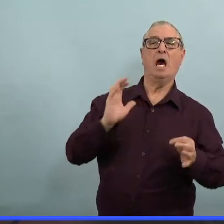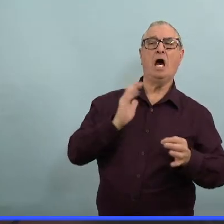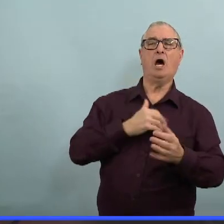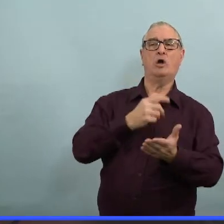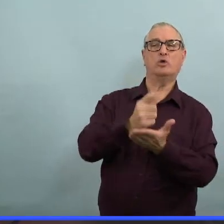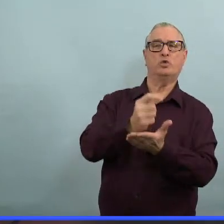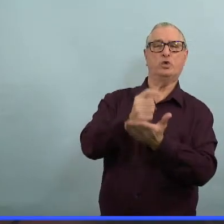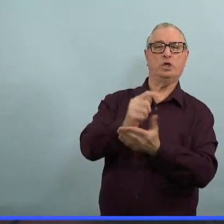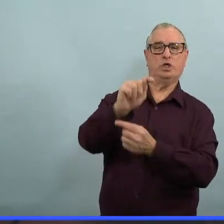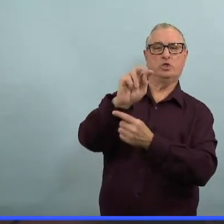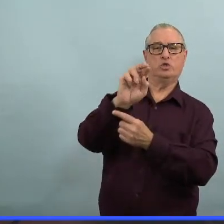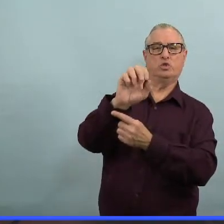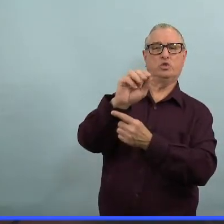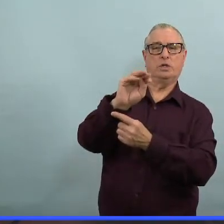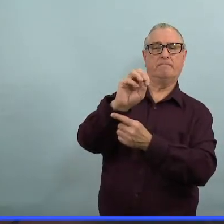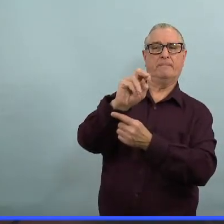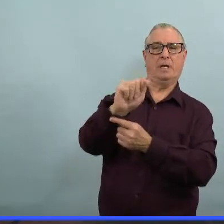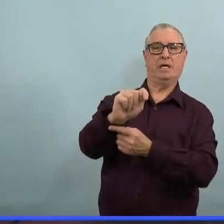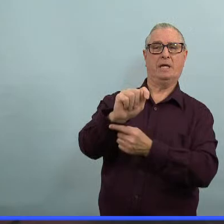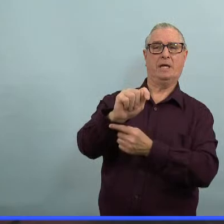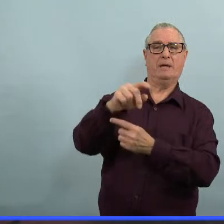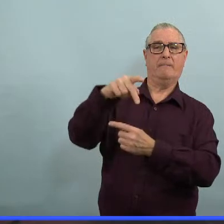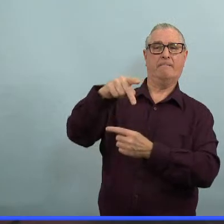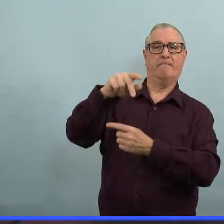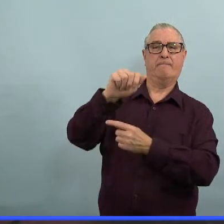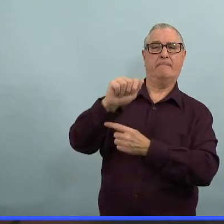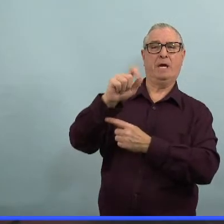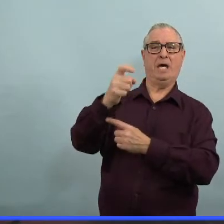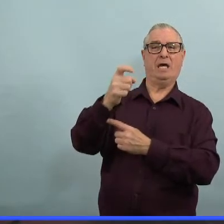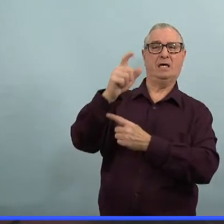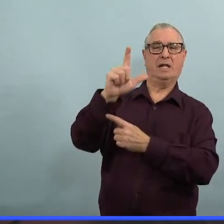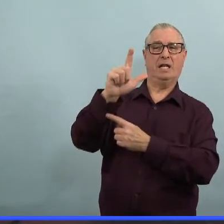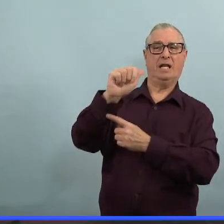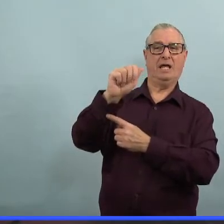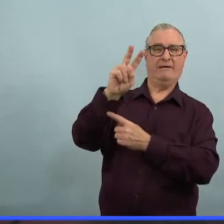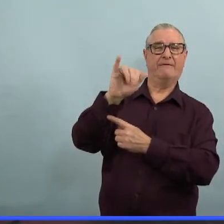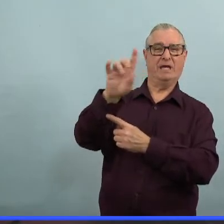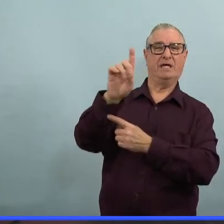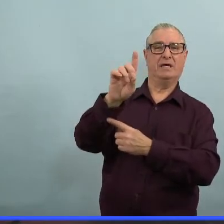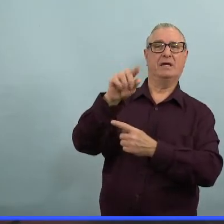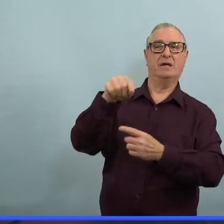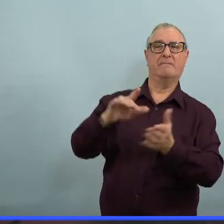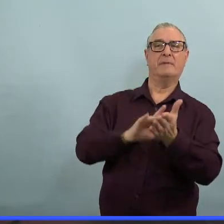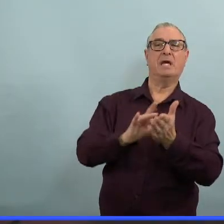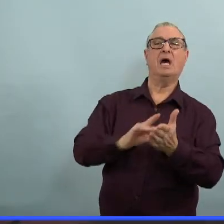the oral antiviral and so that is run through through shared health so details on on the